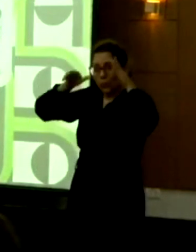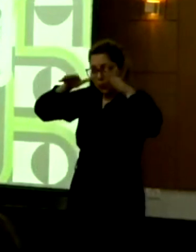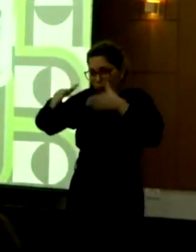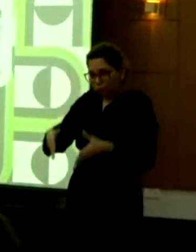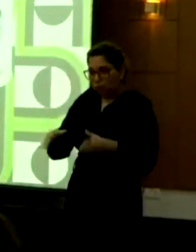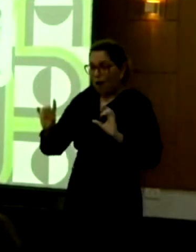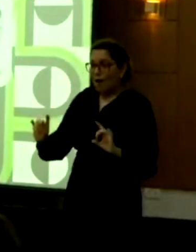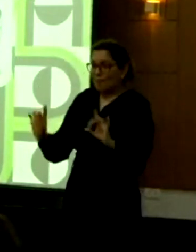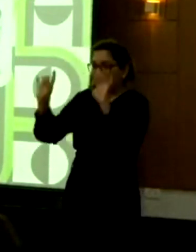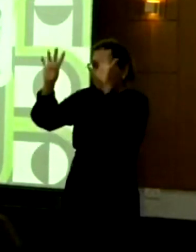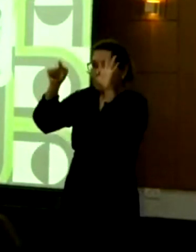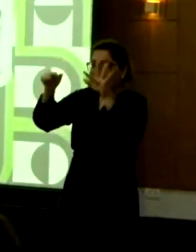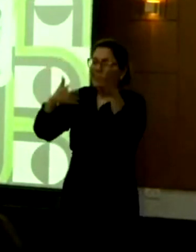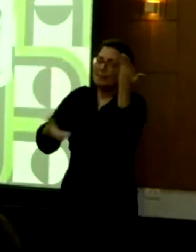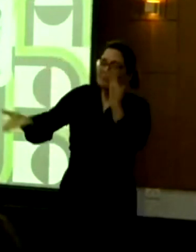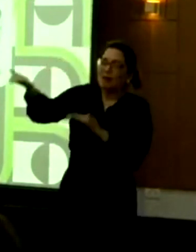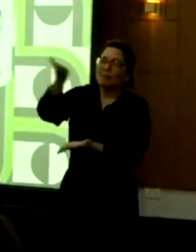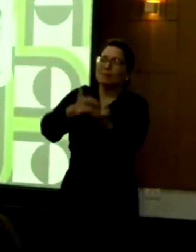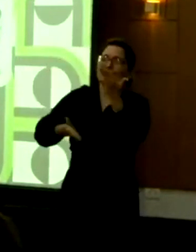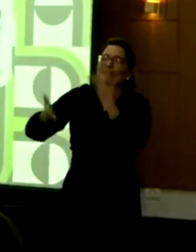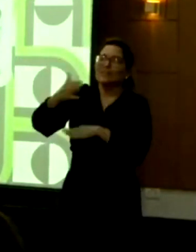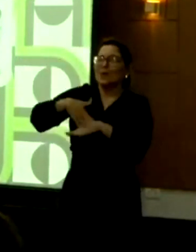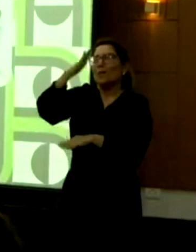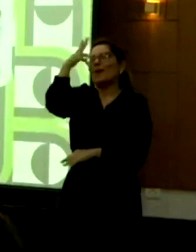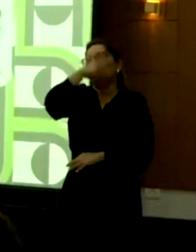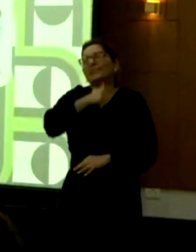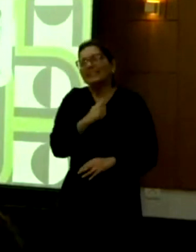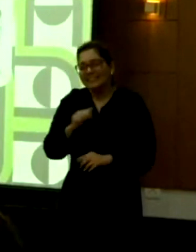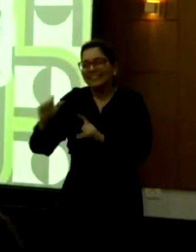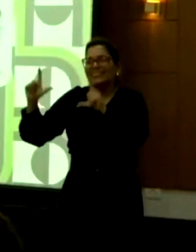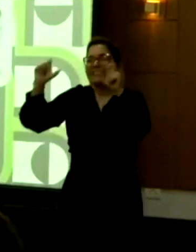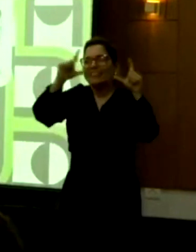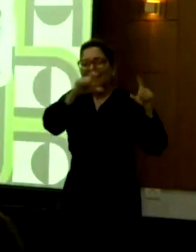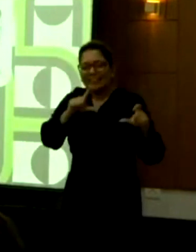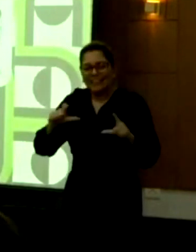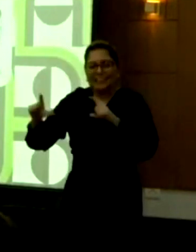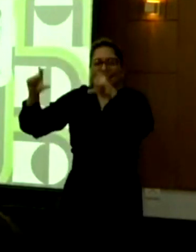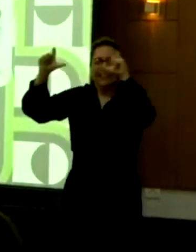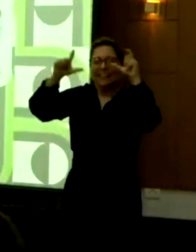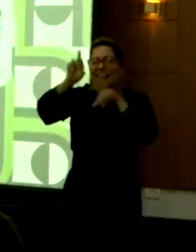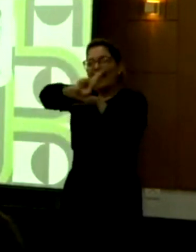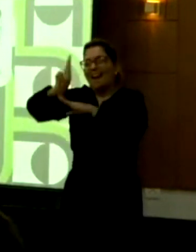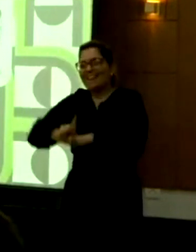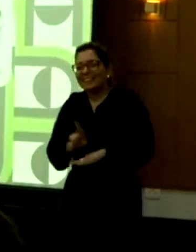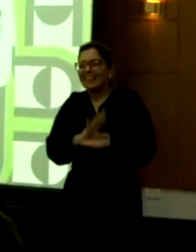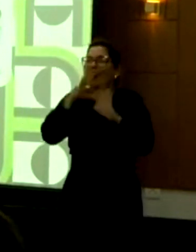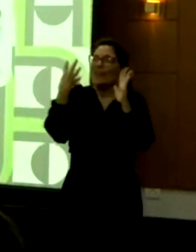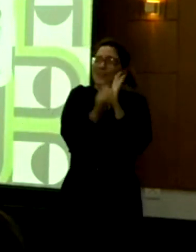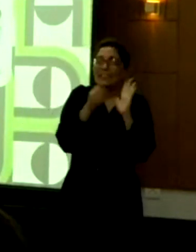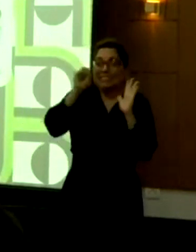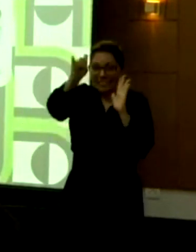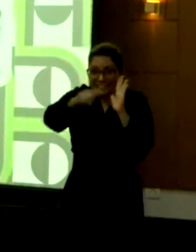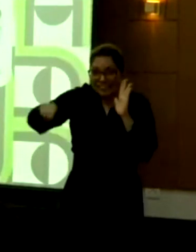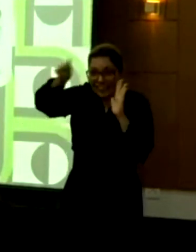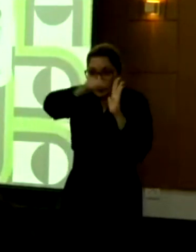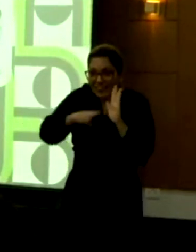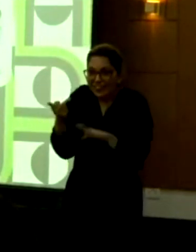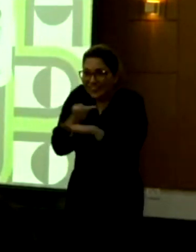he shares with us his most beautiful works. records of the Amazon region, if you are looking for Jefferson, he is here in the middle, photographing us,